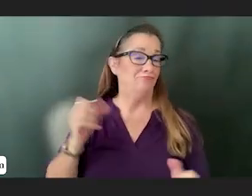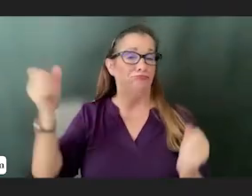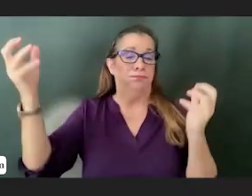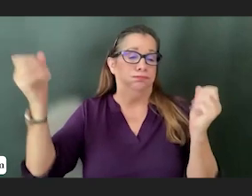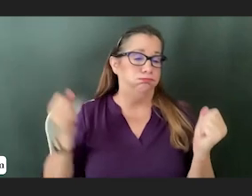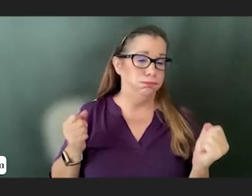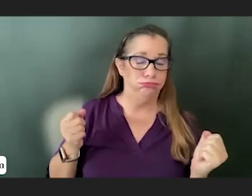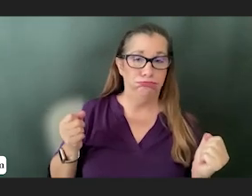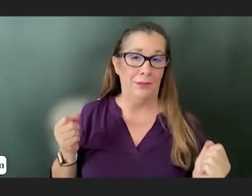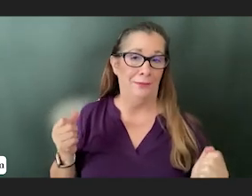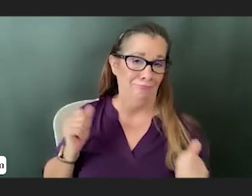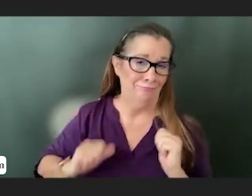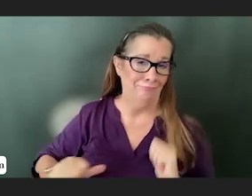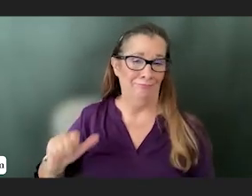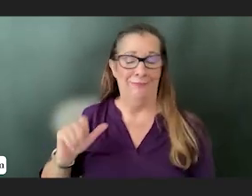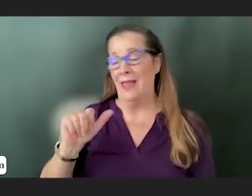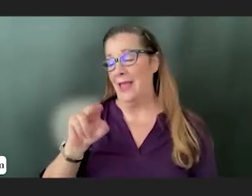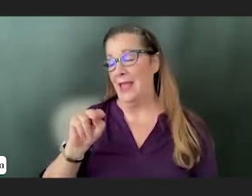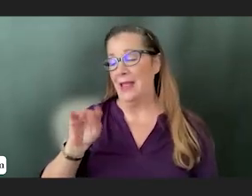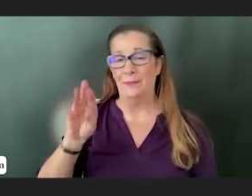Um, so I wave my hands, I admit.